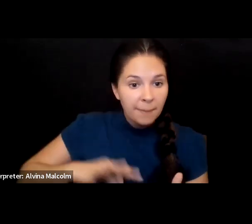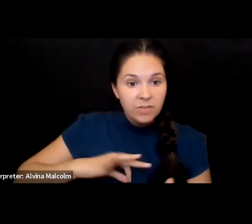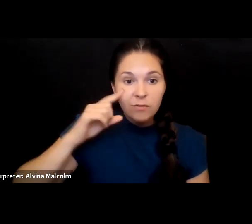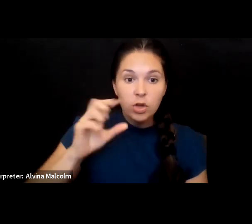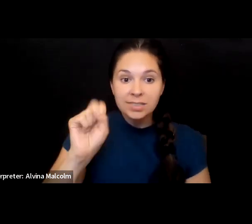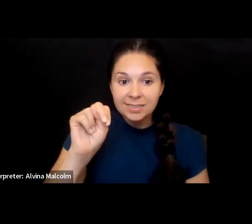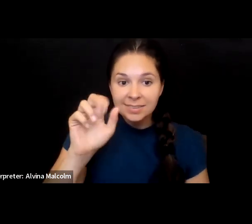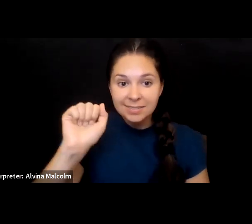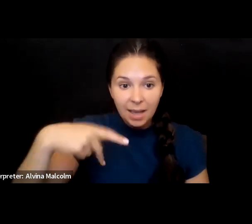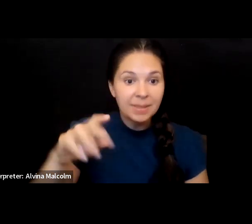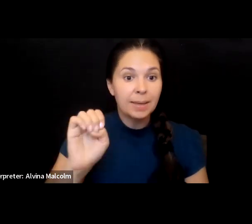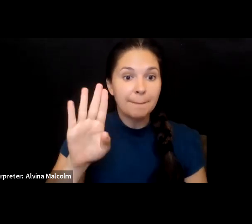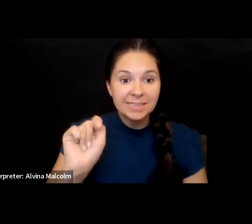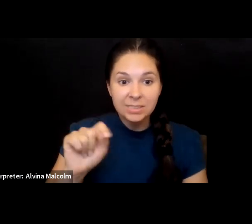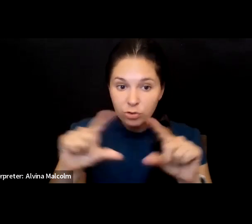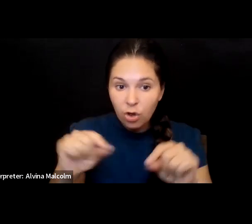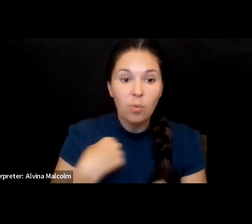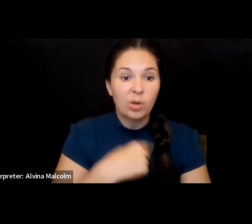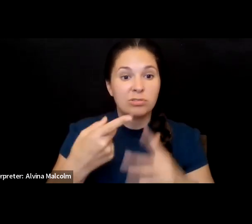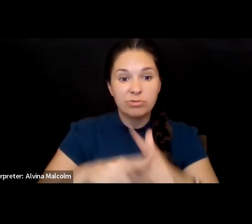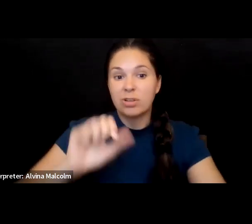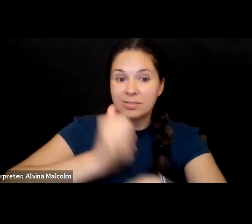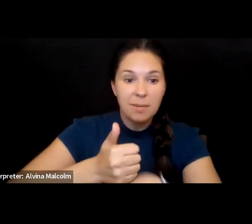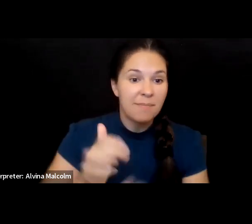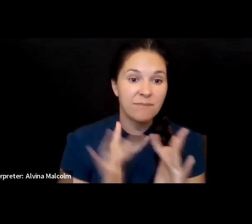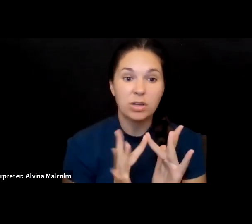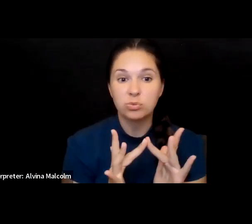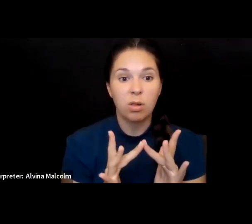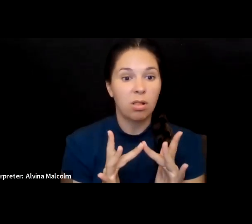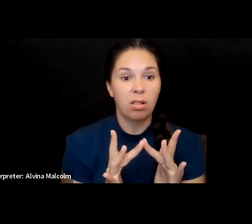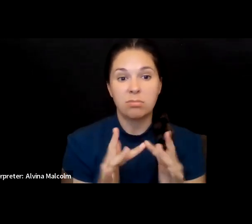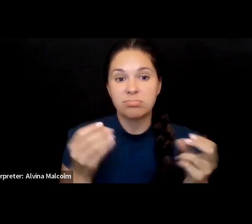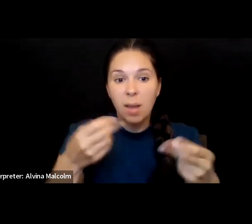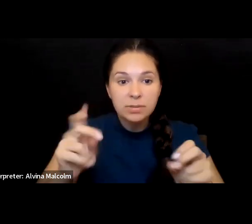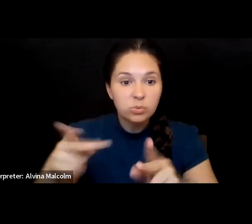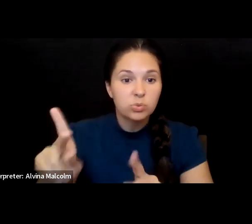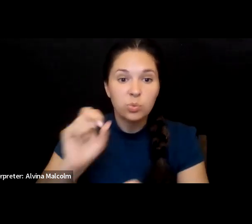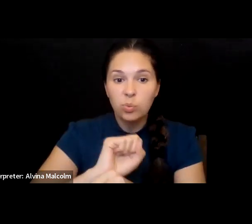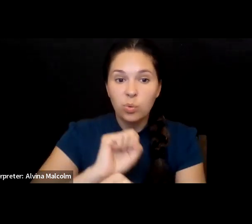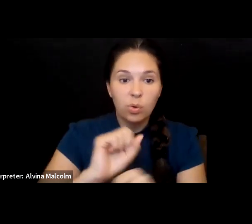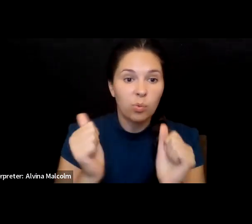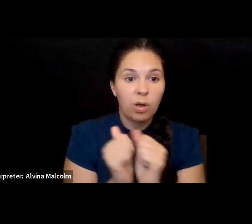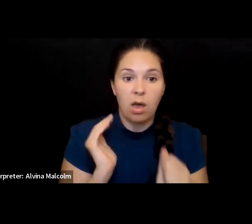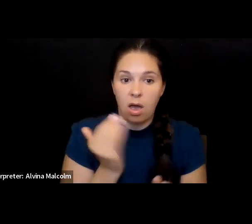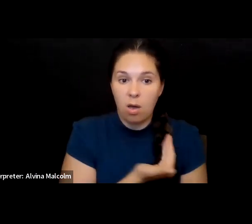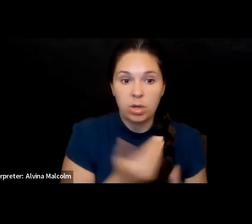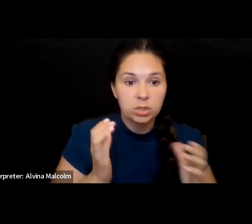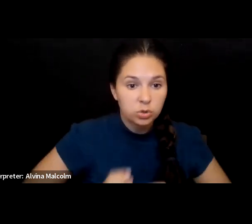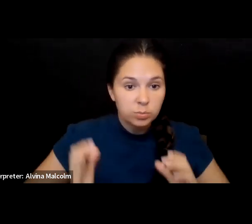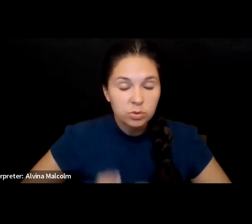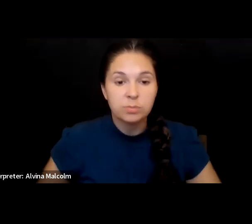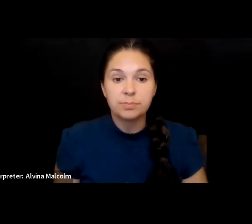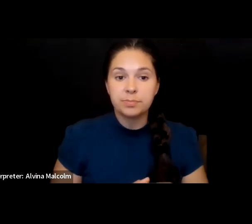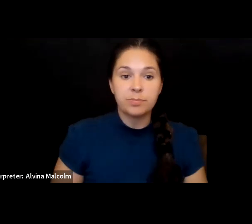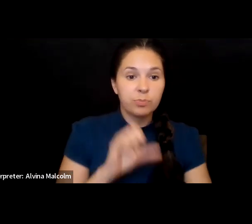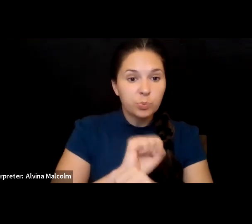equipment went out. We provided